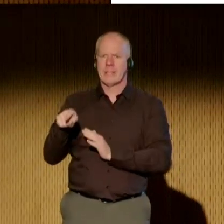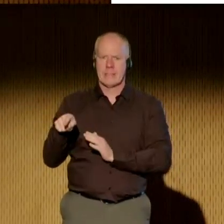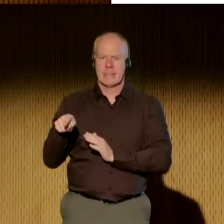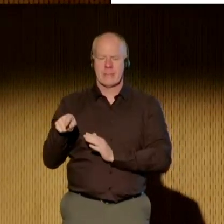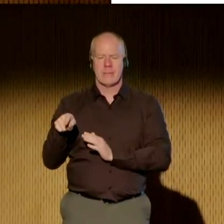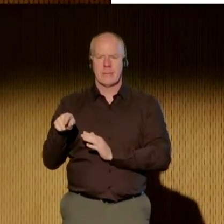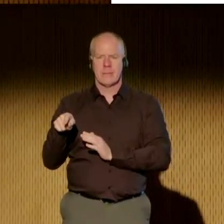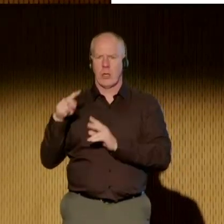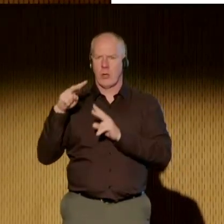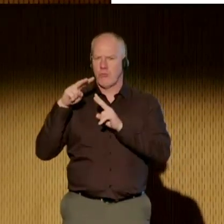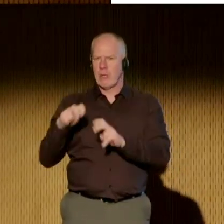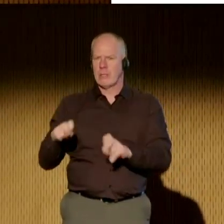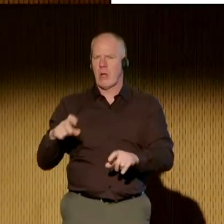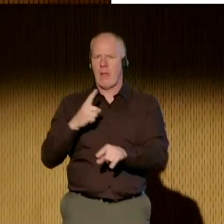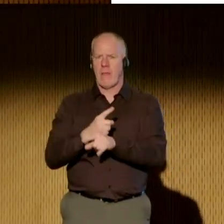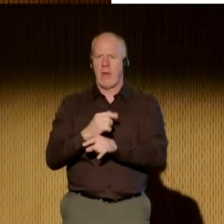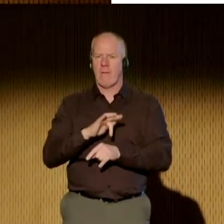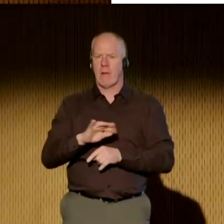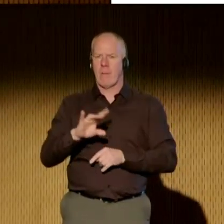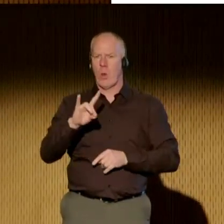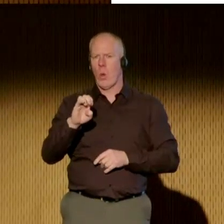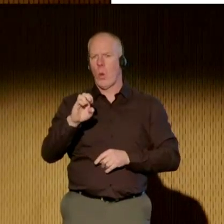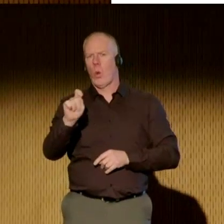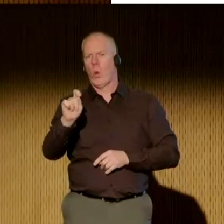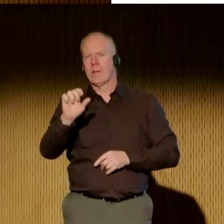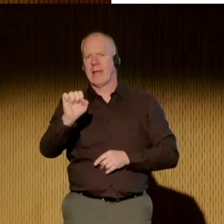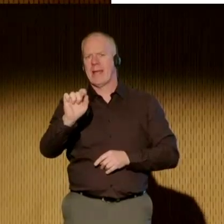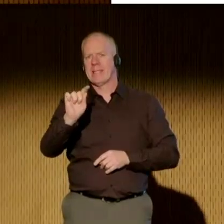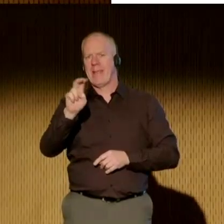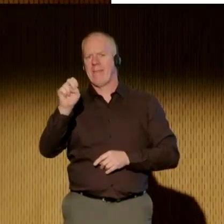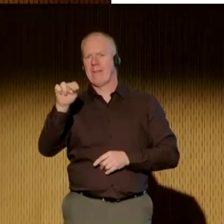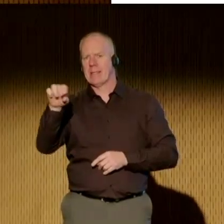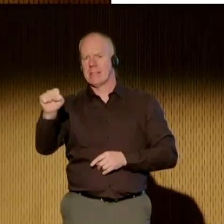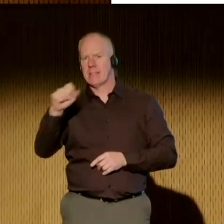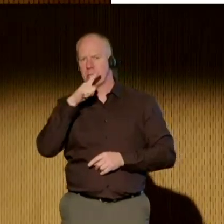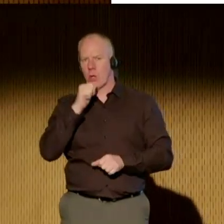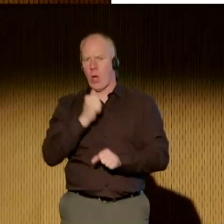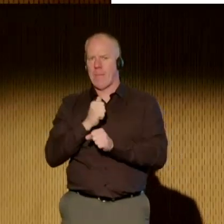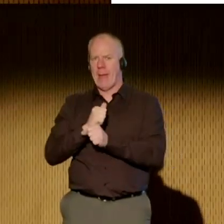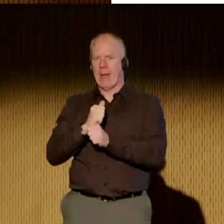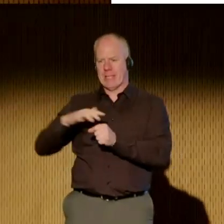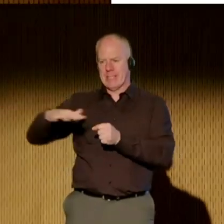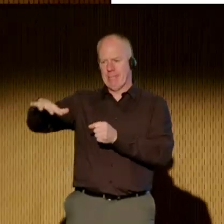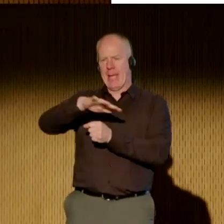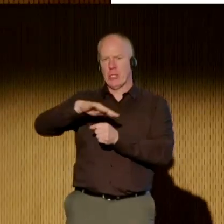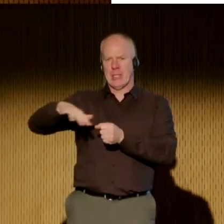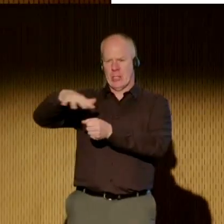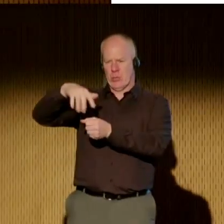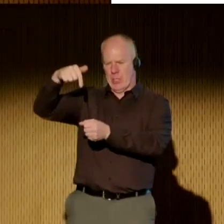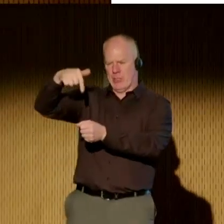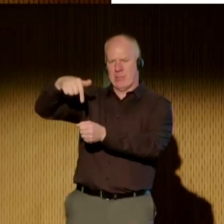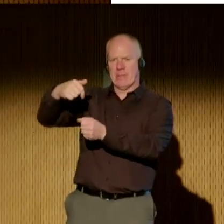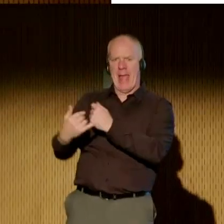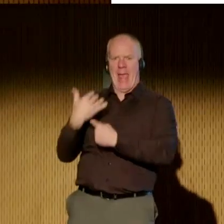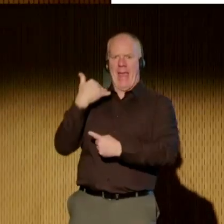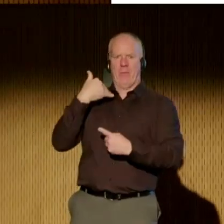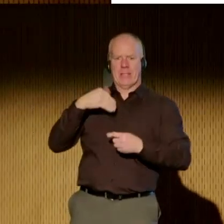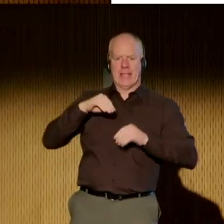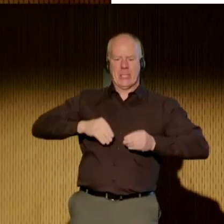the research of Ruth Stevens on how spatial characteristics influence pedagogy and the